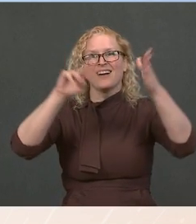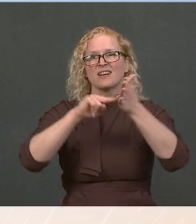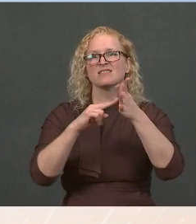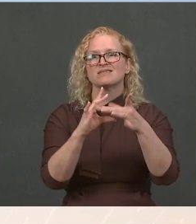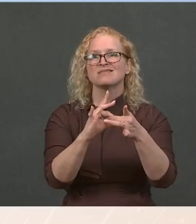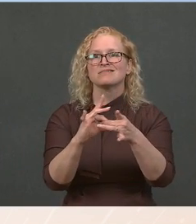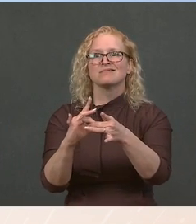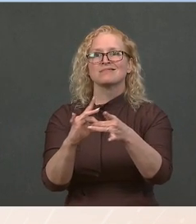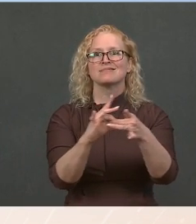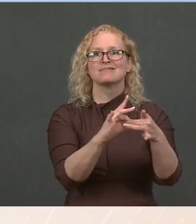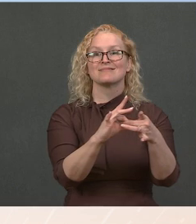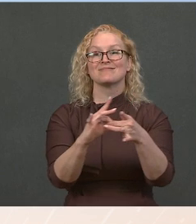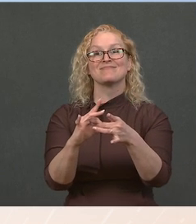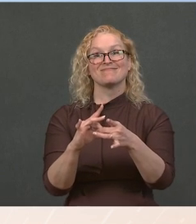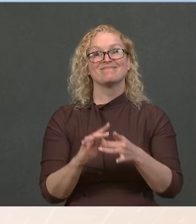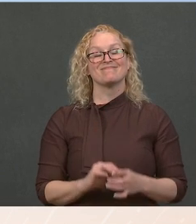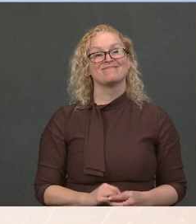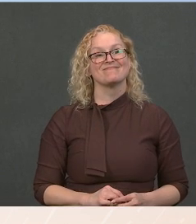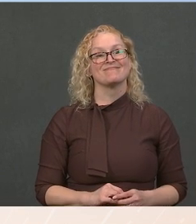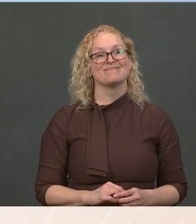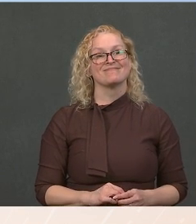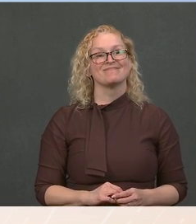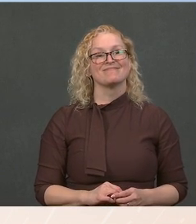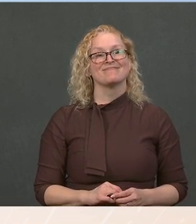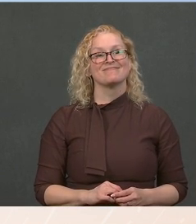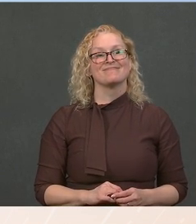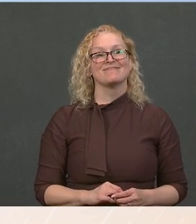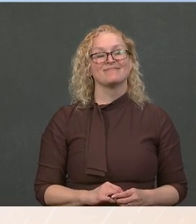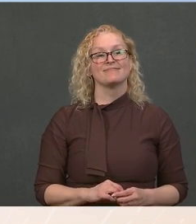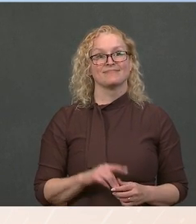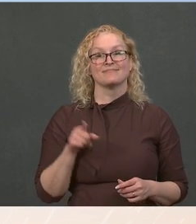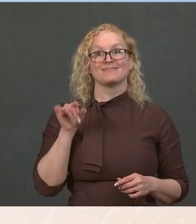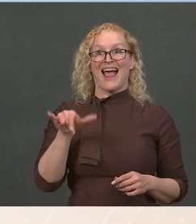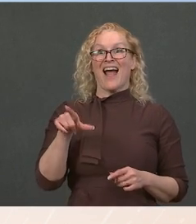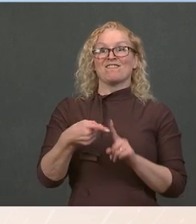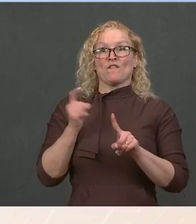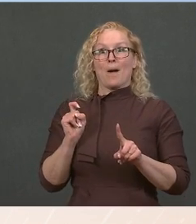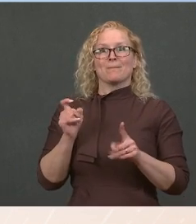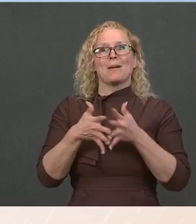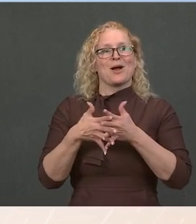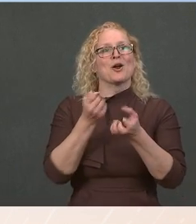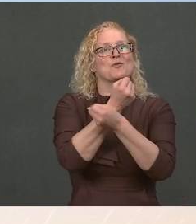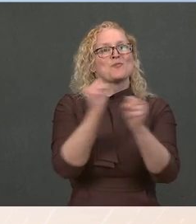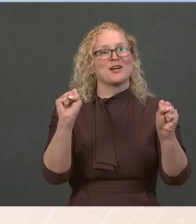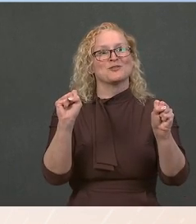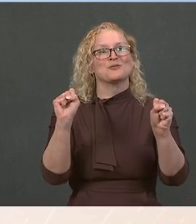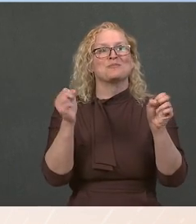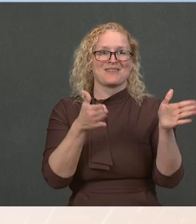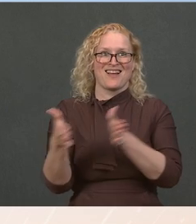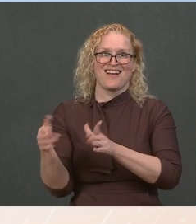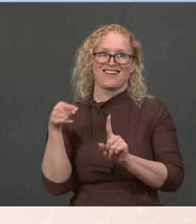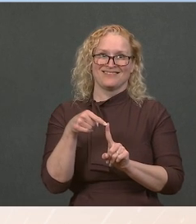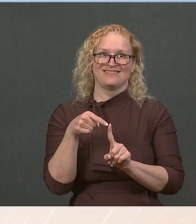that he put forth to be able to put people -- put some money in people's pockets and really give people a middle class -- of --